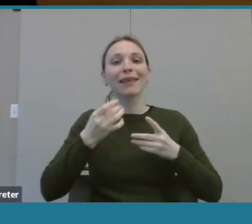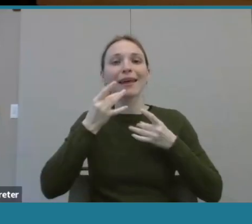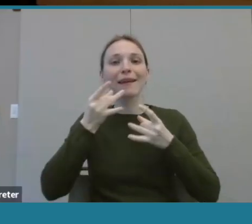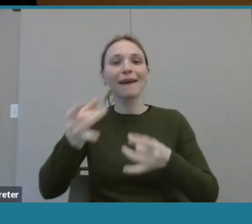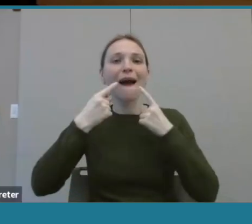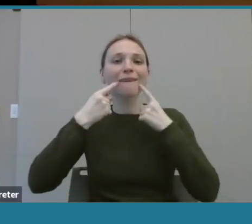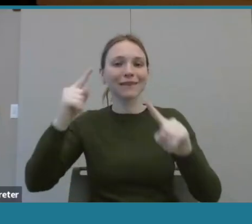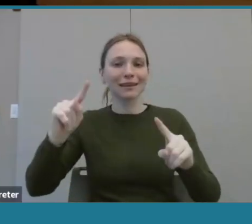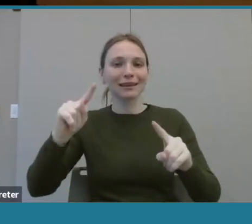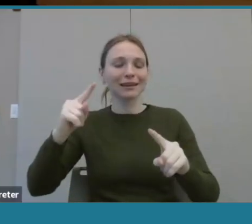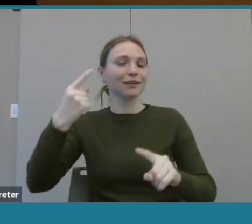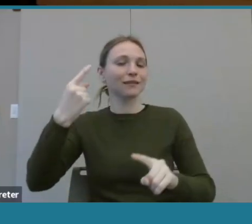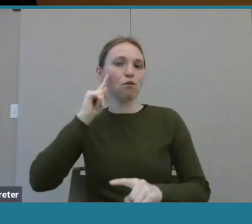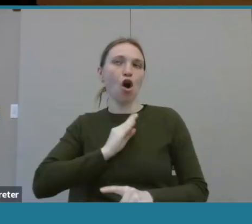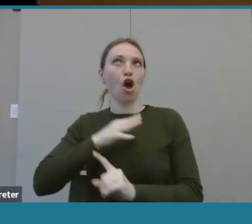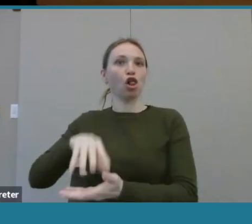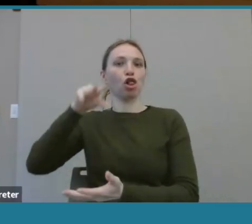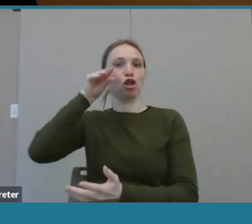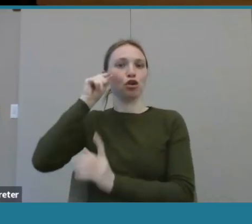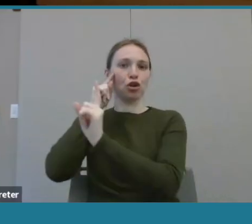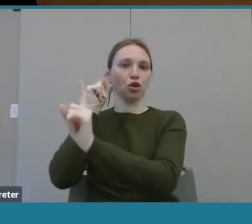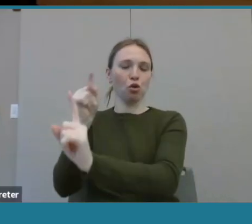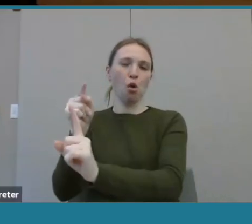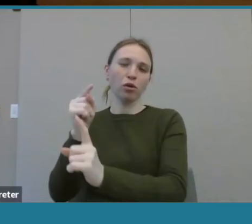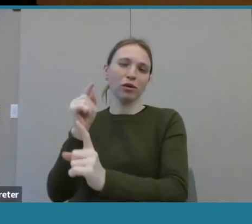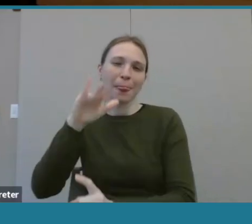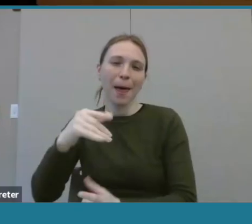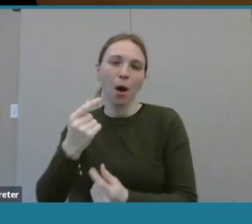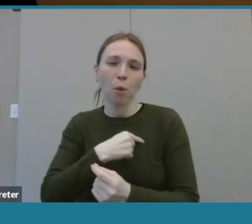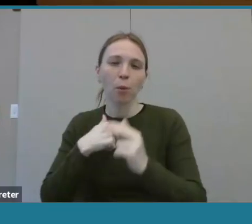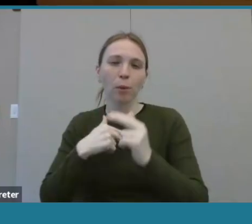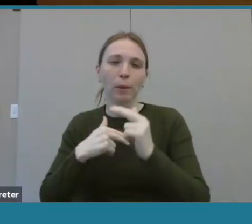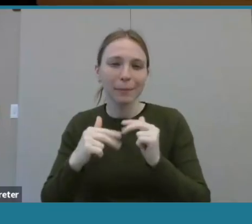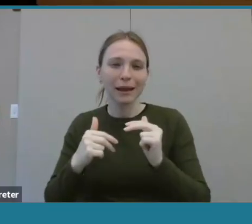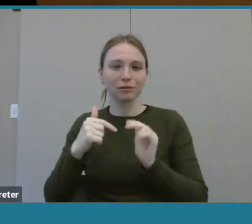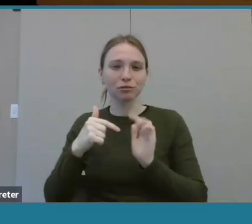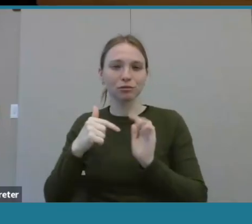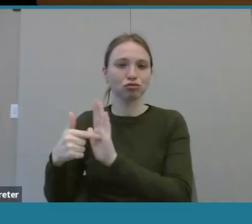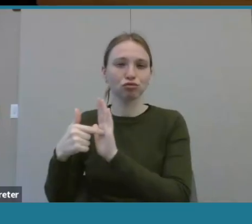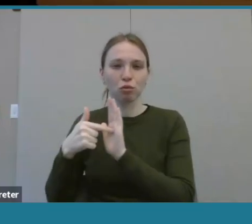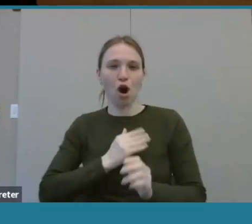So that's the part that's about what we're actually building and sharing with our guests, as well as enhancing the visitor experience for everyone.